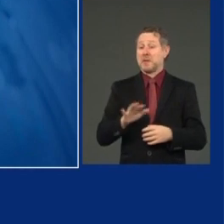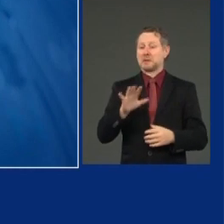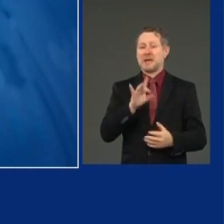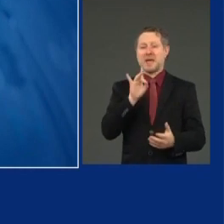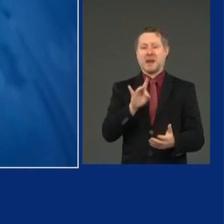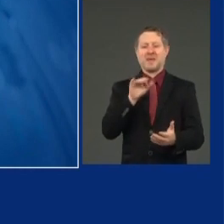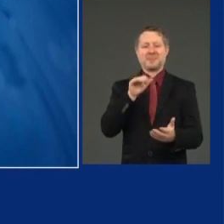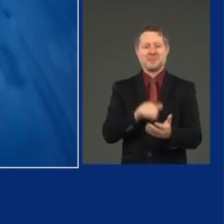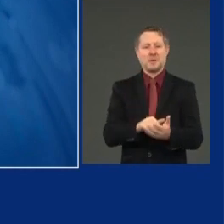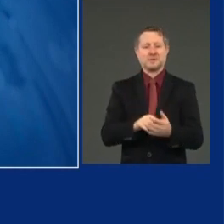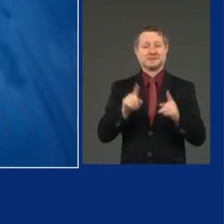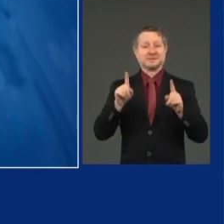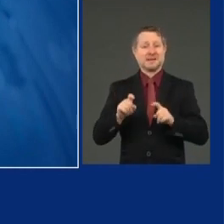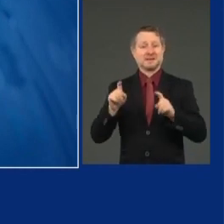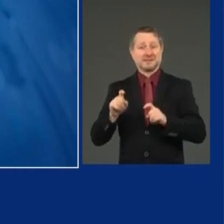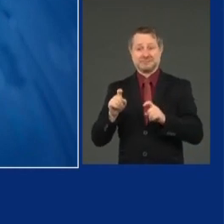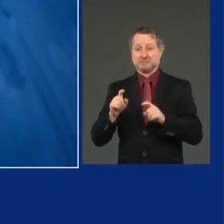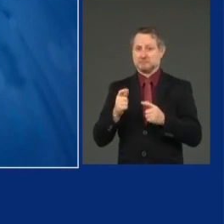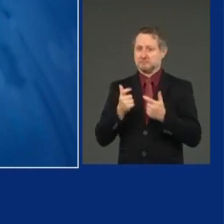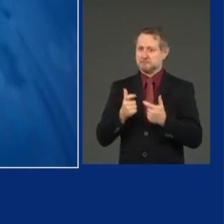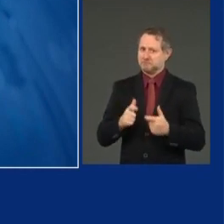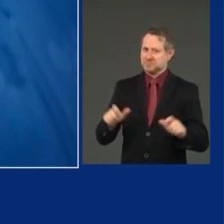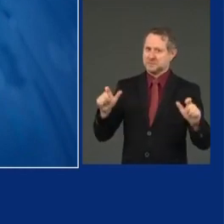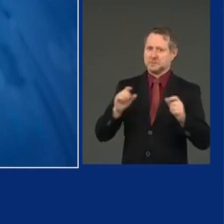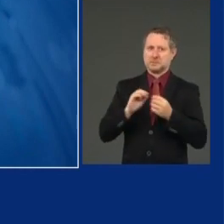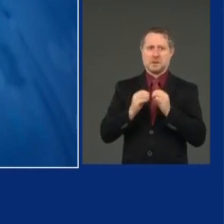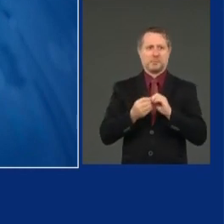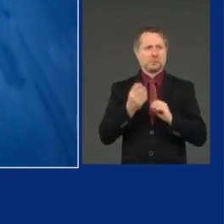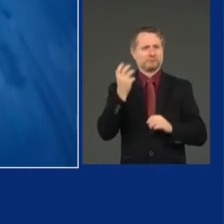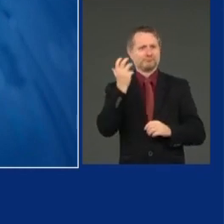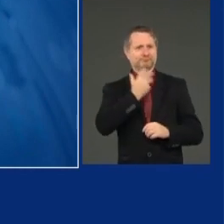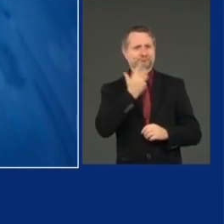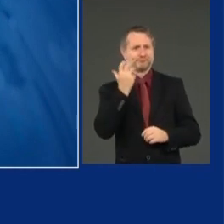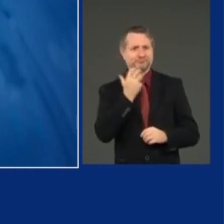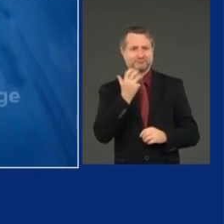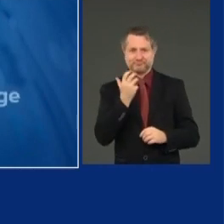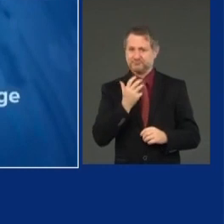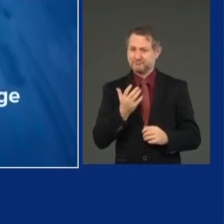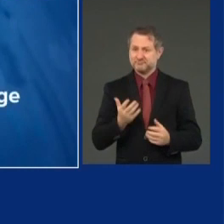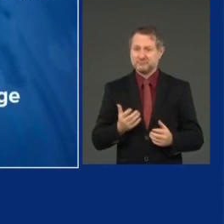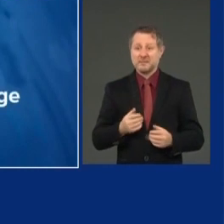WE'RE IN THE MIDST OF THAT TEST.